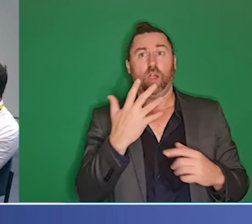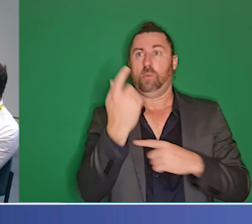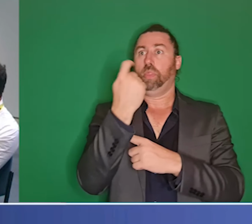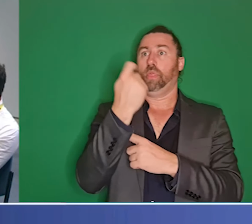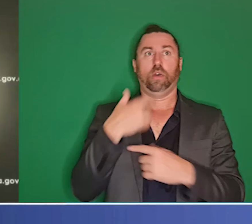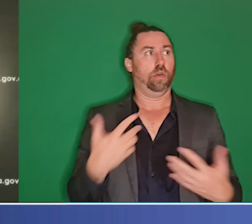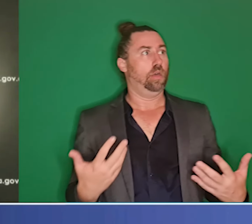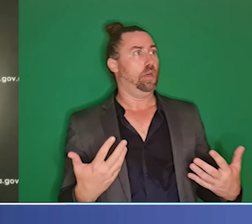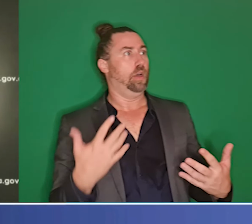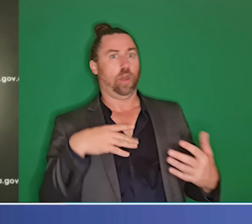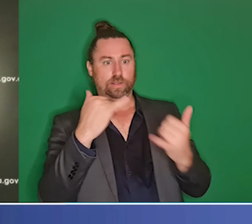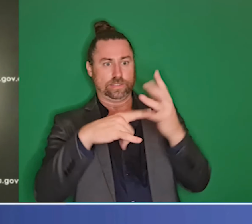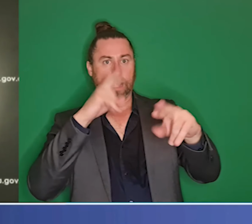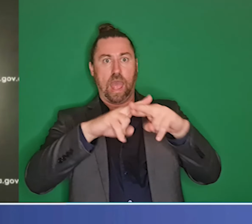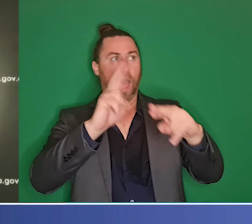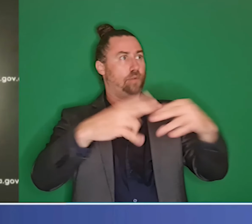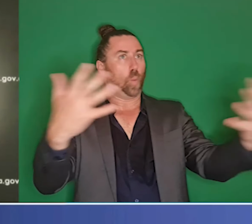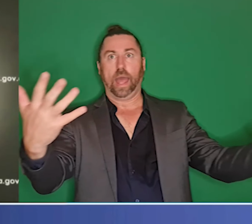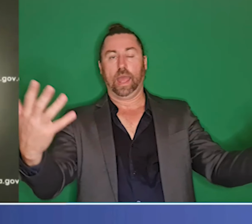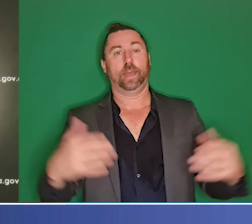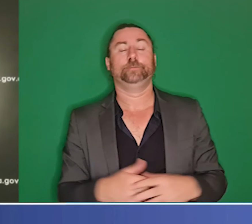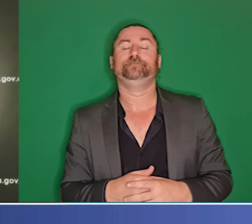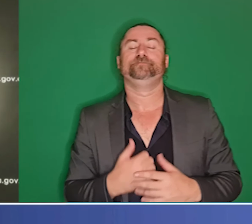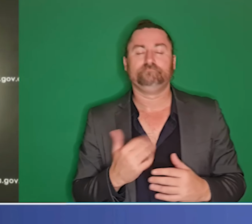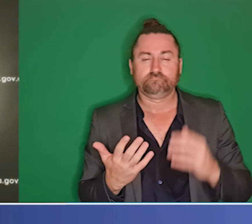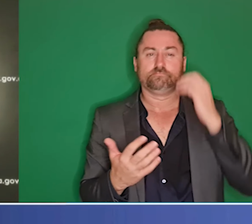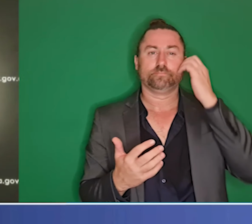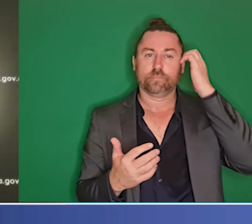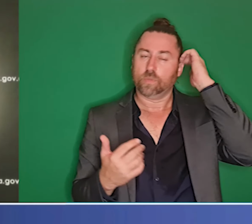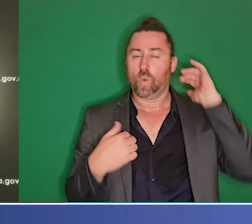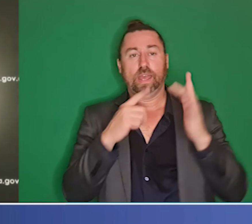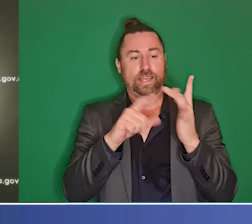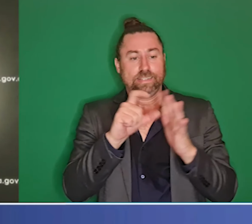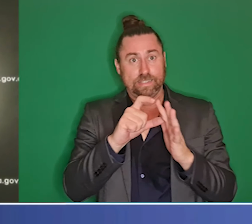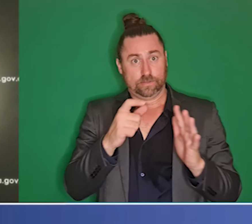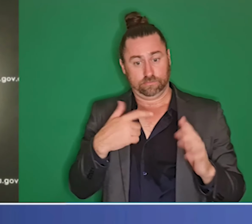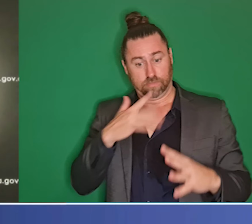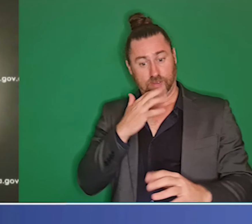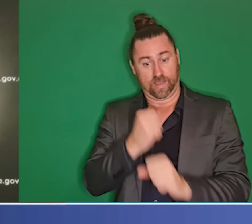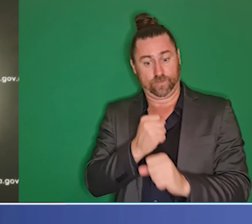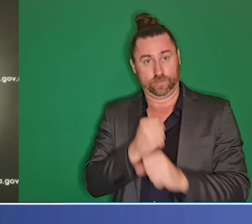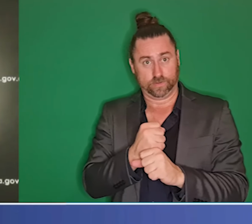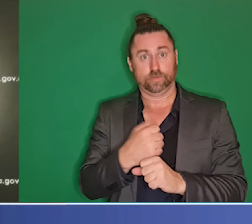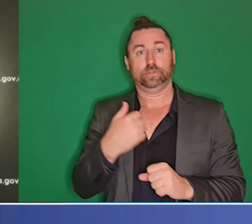So, this has been our number one focus as a government along with the program to ensure that